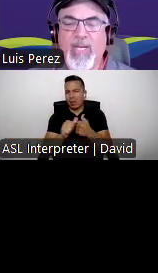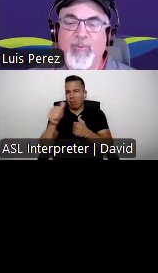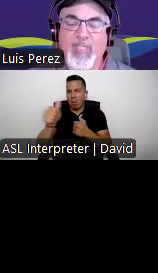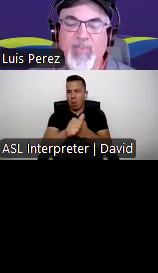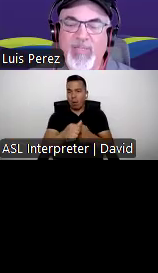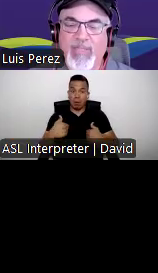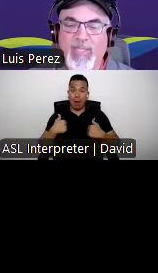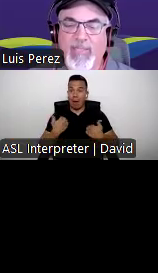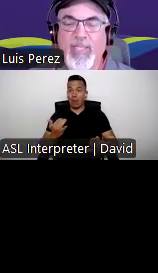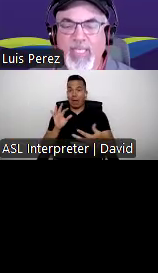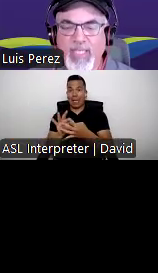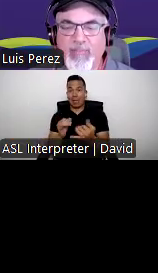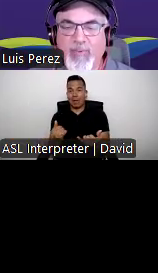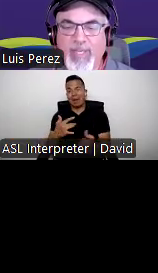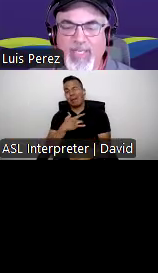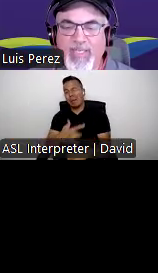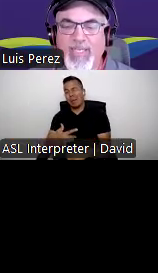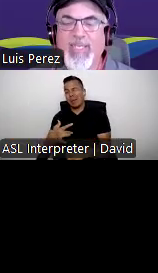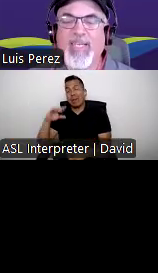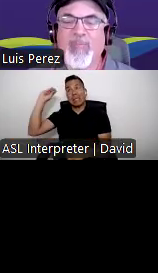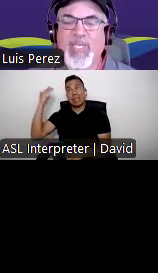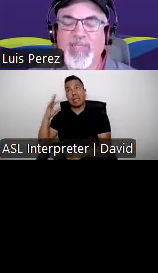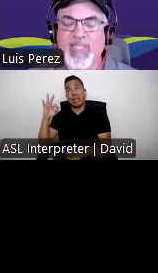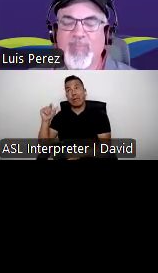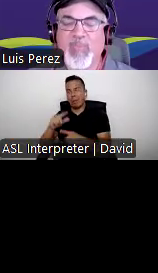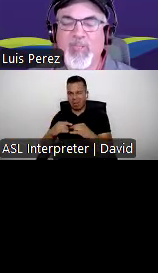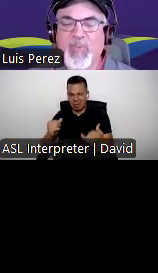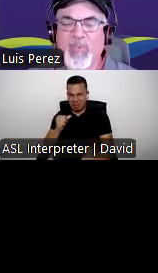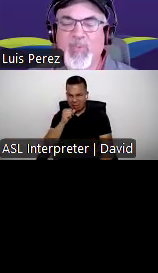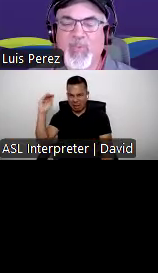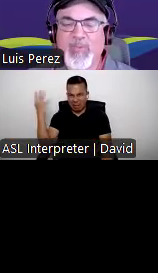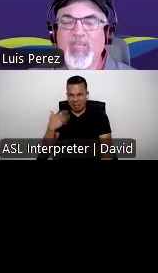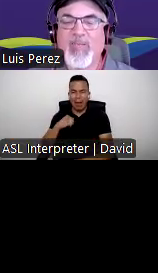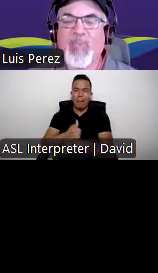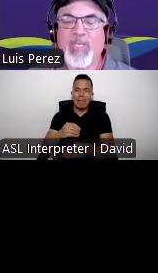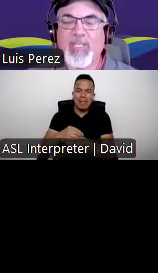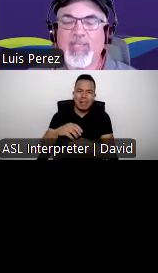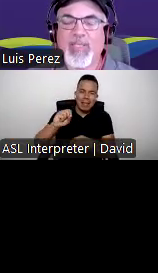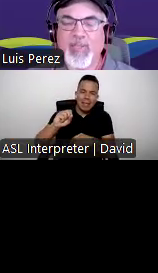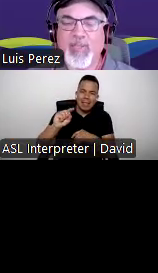I would typically say sunny Florida. I'm based in St. Petersburg, Florida, but it is a little